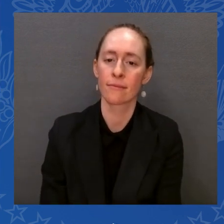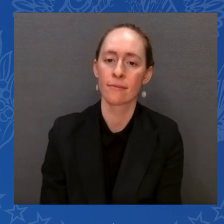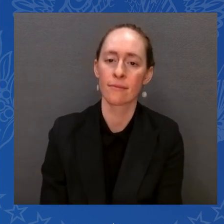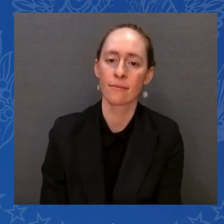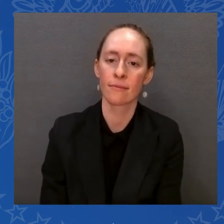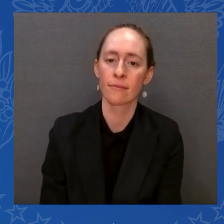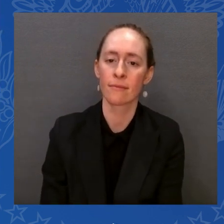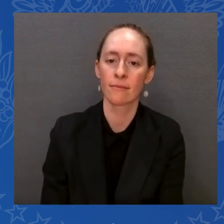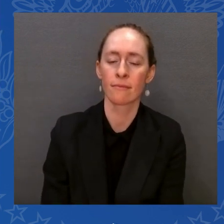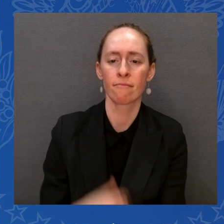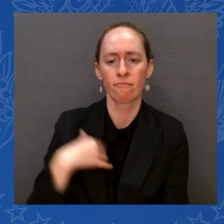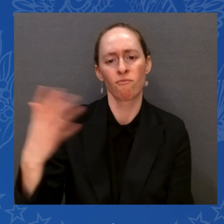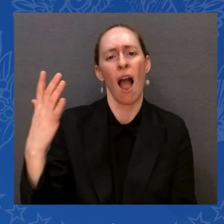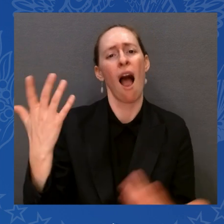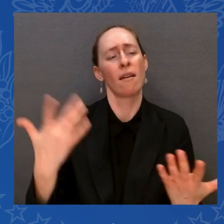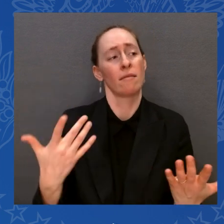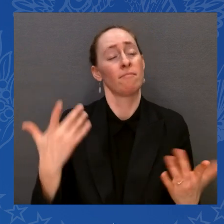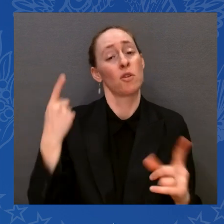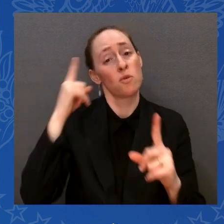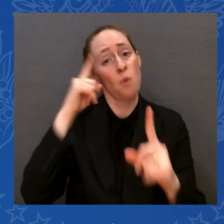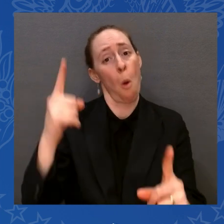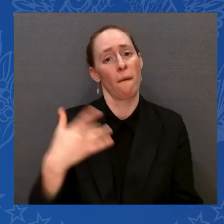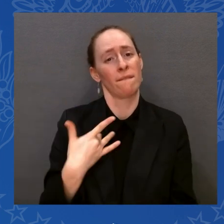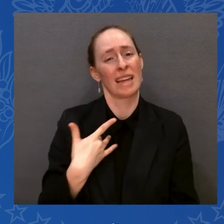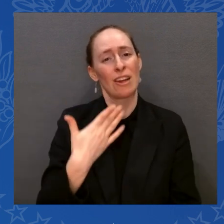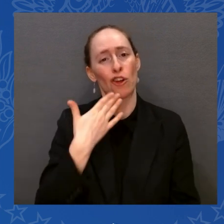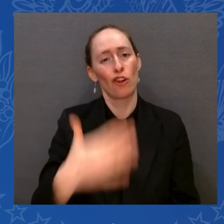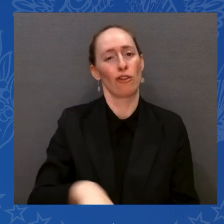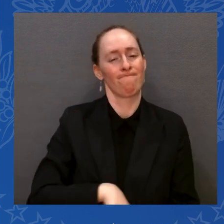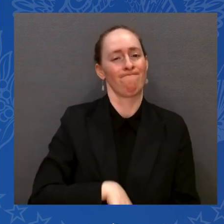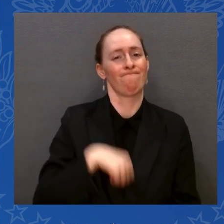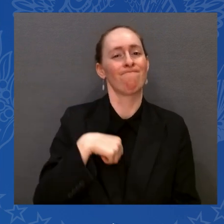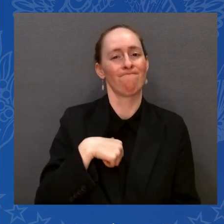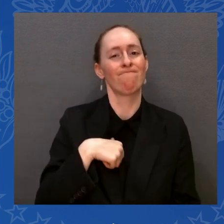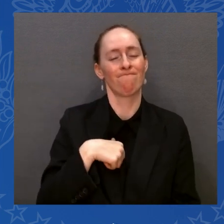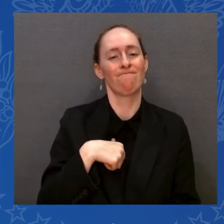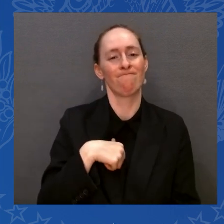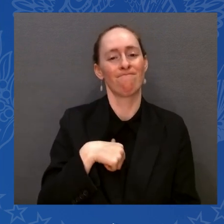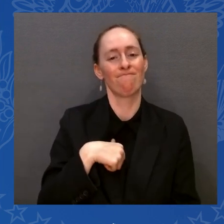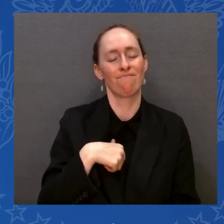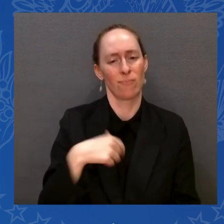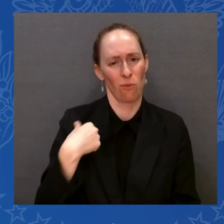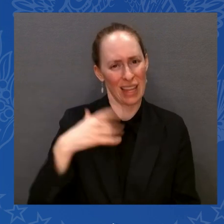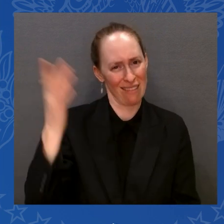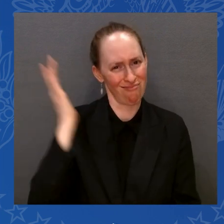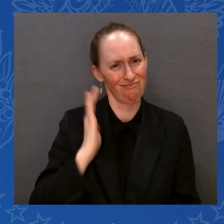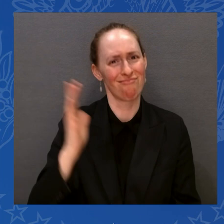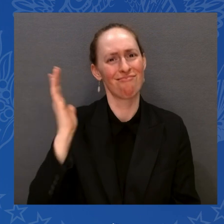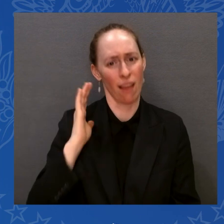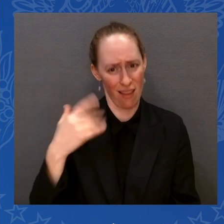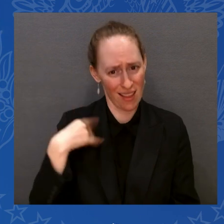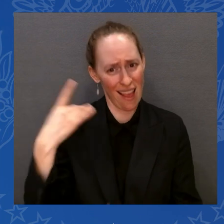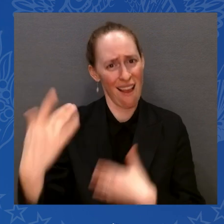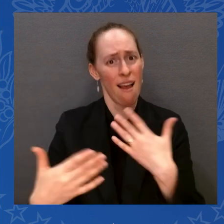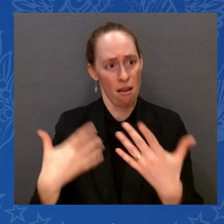the past two years. Many of you have seen we've had a spirited debate last night with my Republican friends.